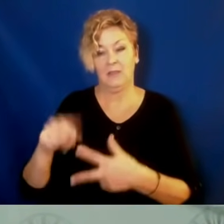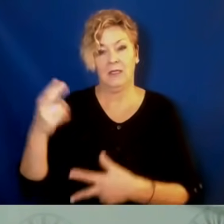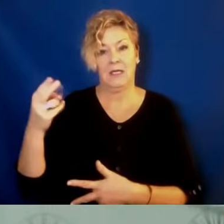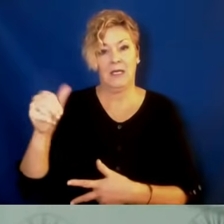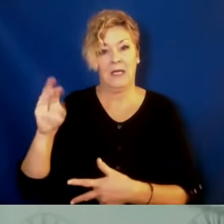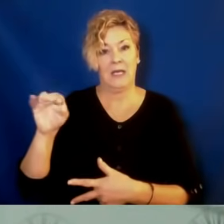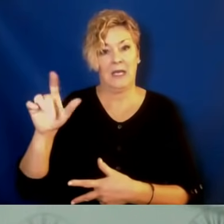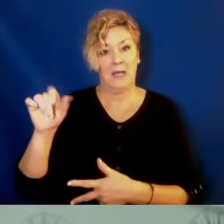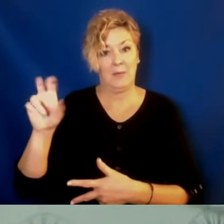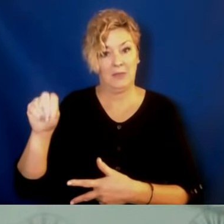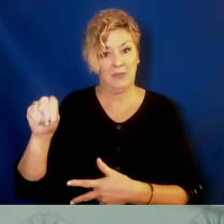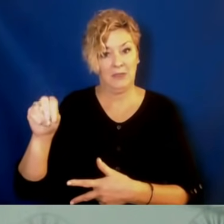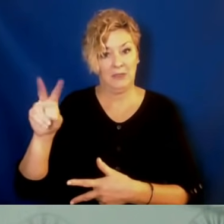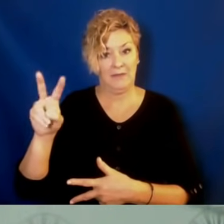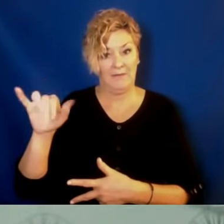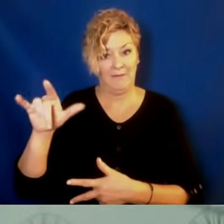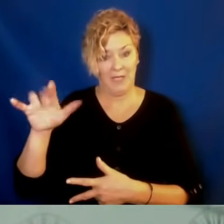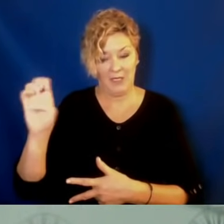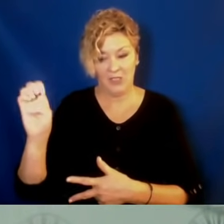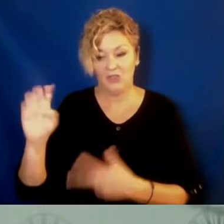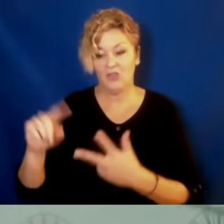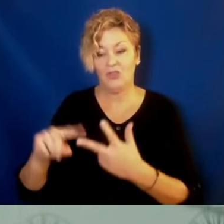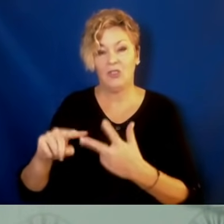One outbreak